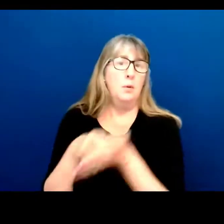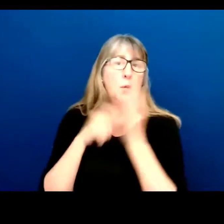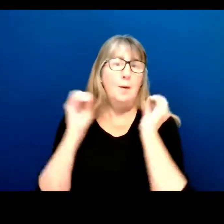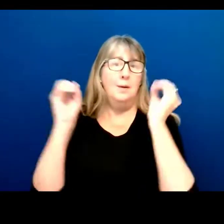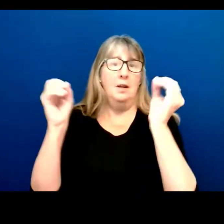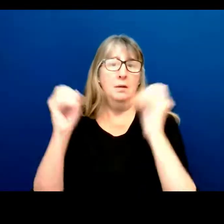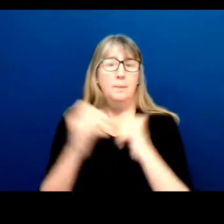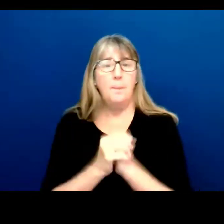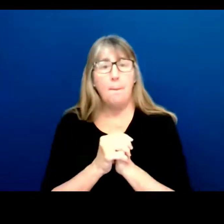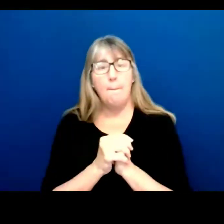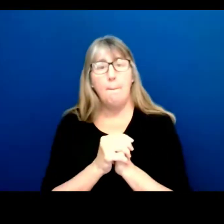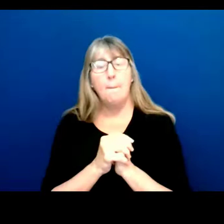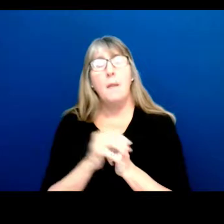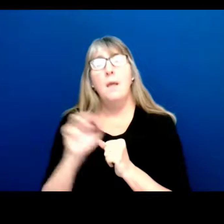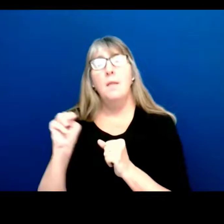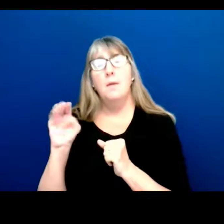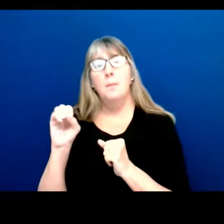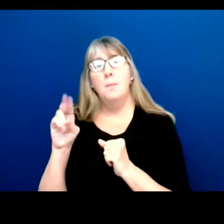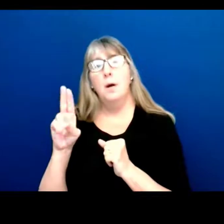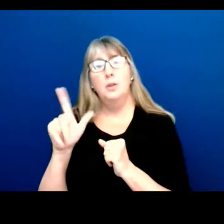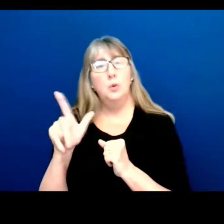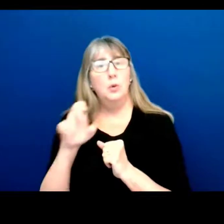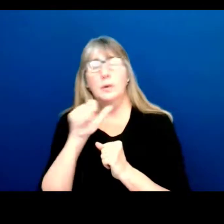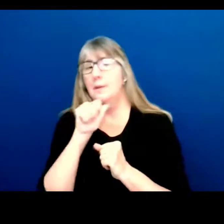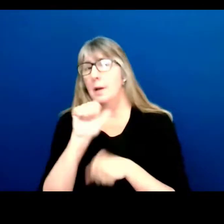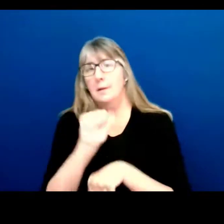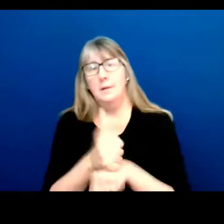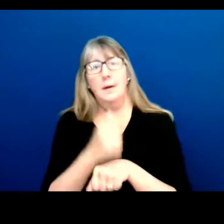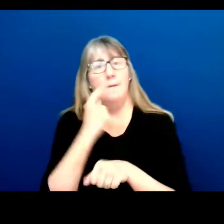The module is not set up for negative reporting.